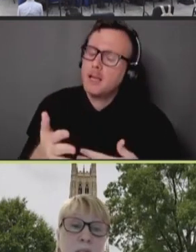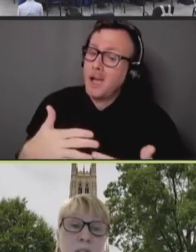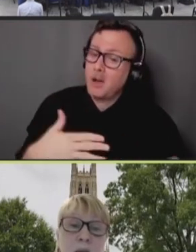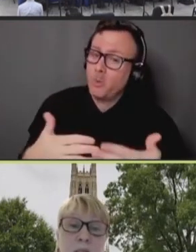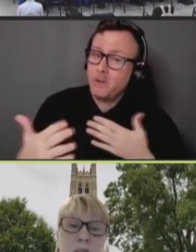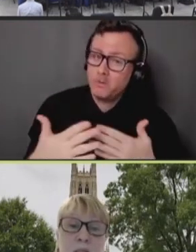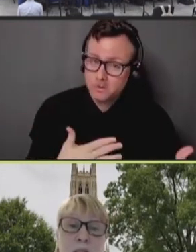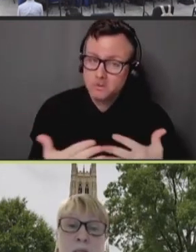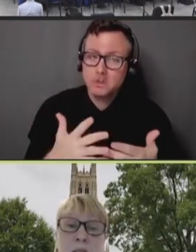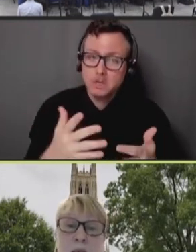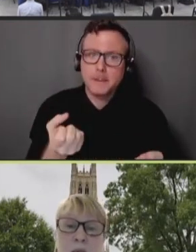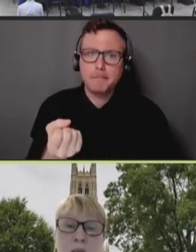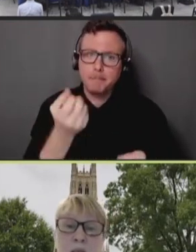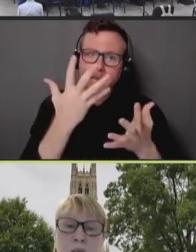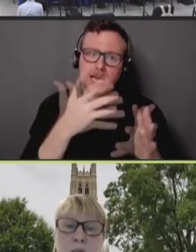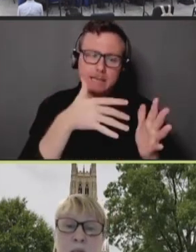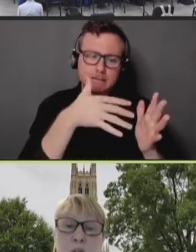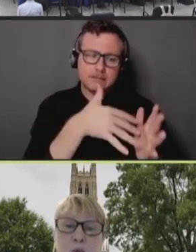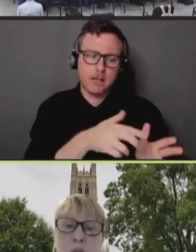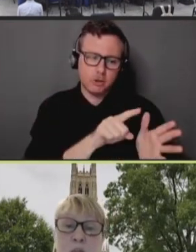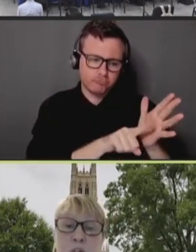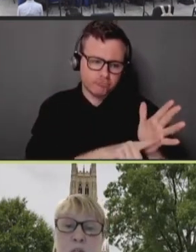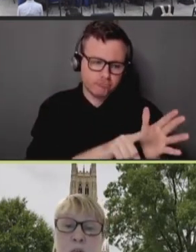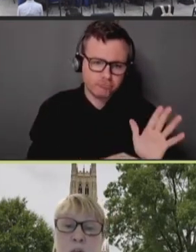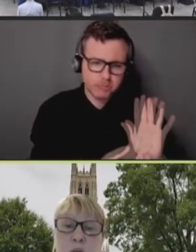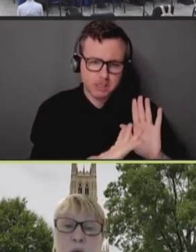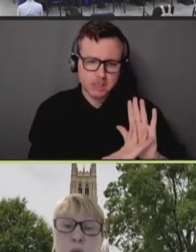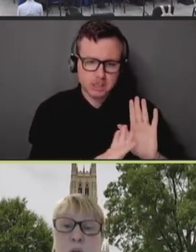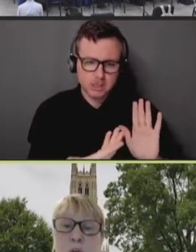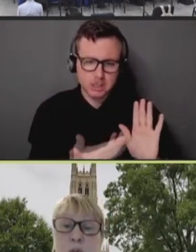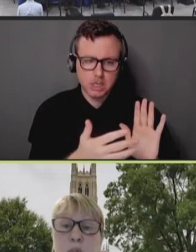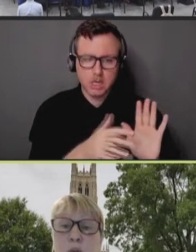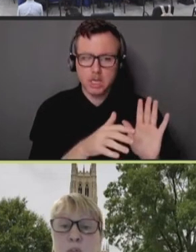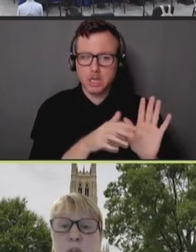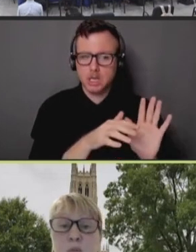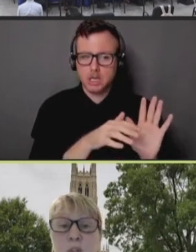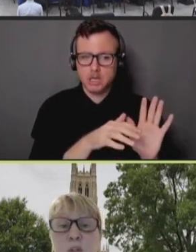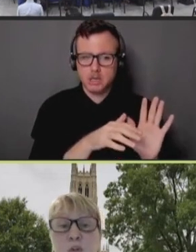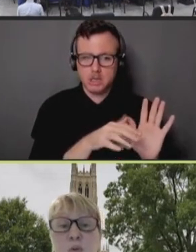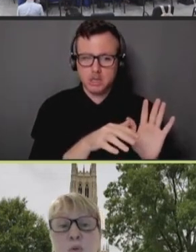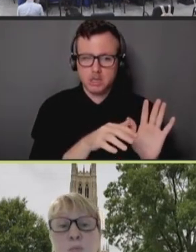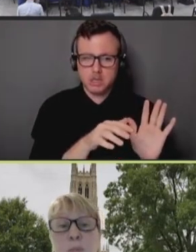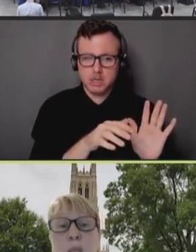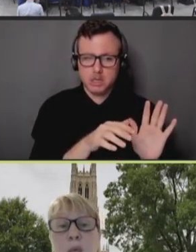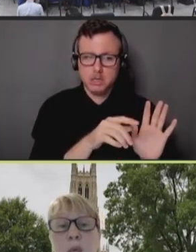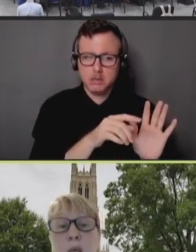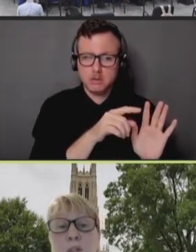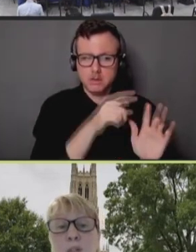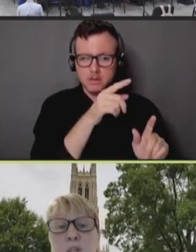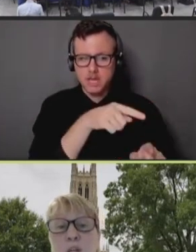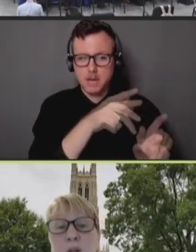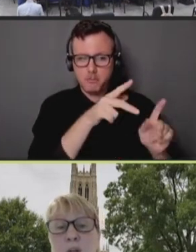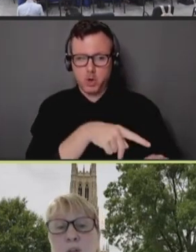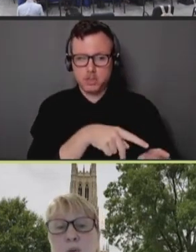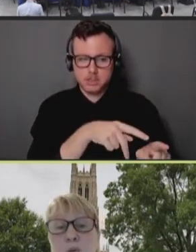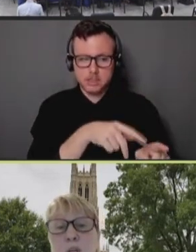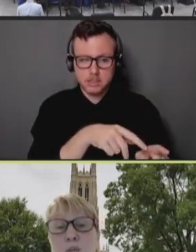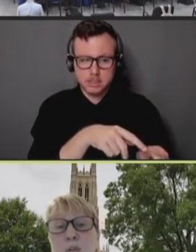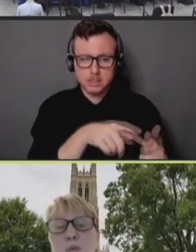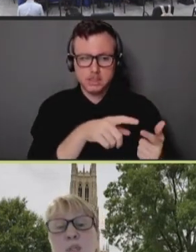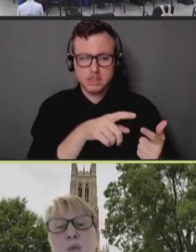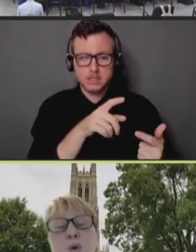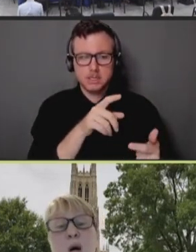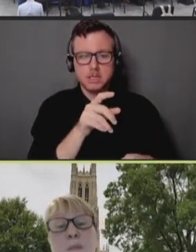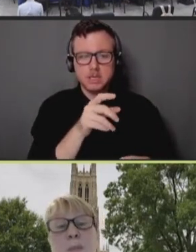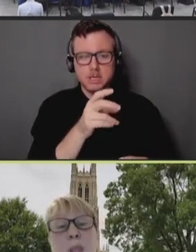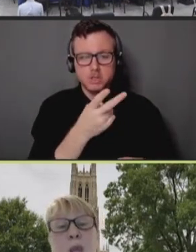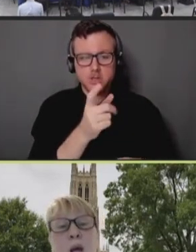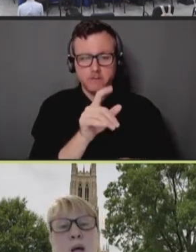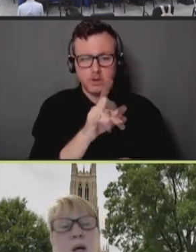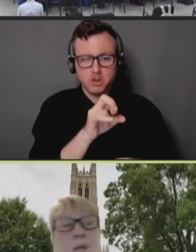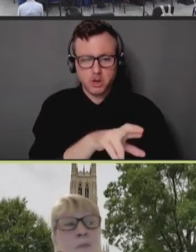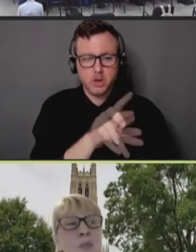However, several studies like here show like Schnier et al. 2022 and Scherrer et al. 2021.